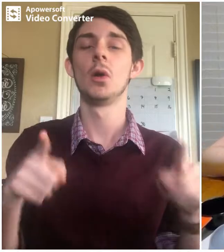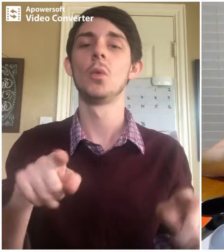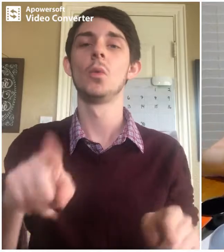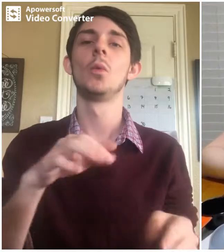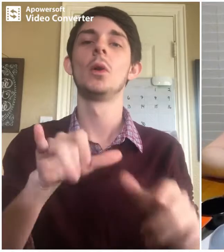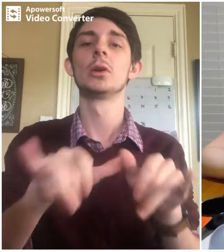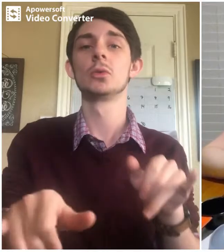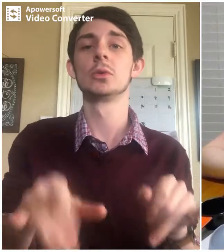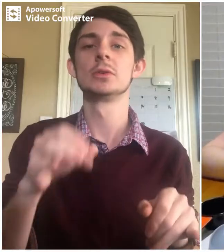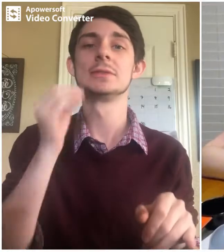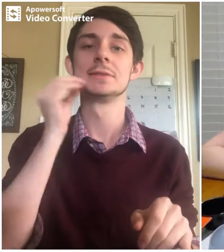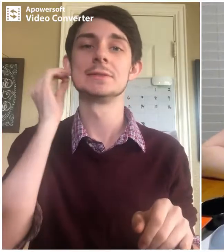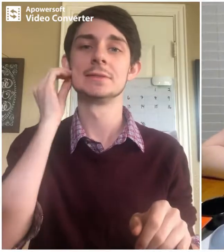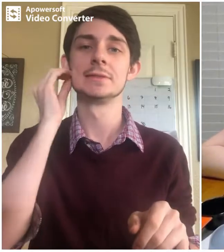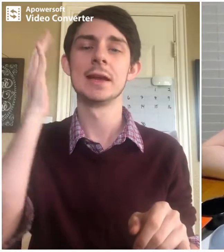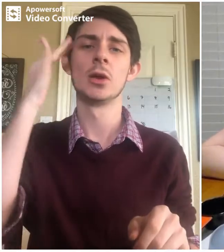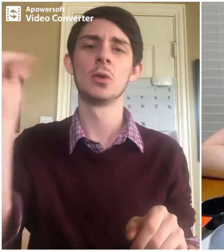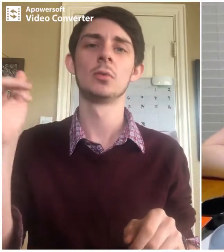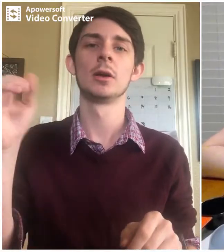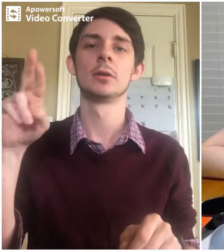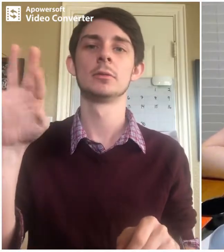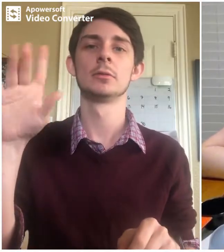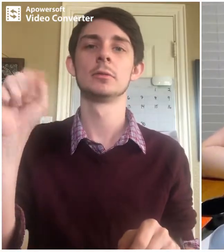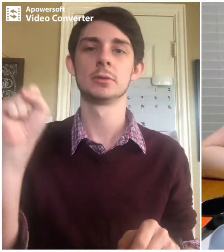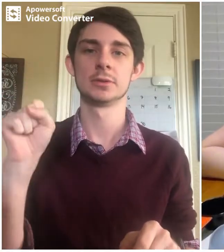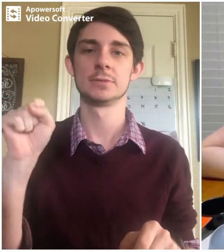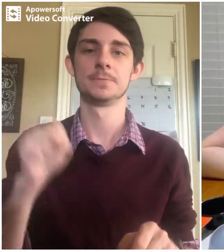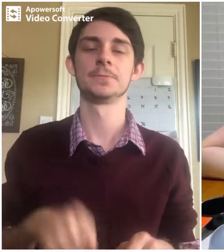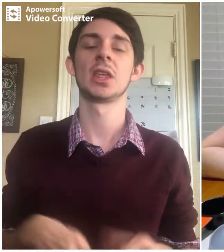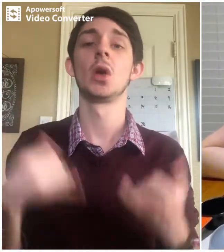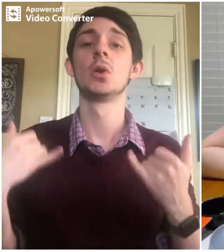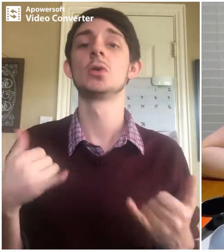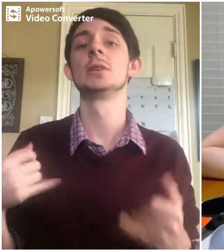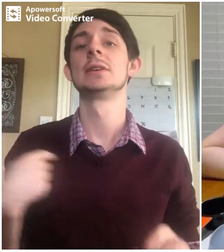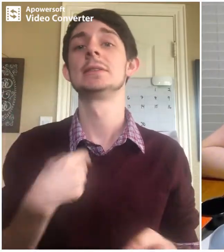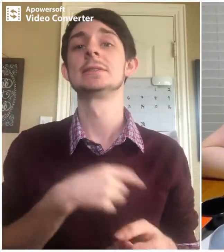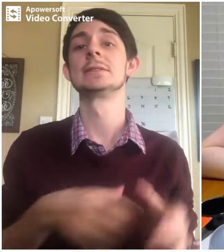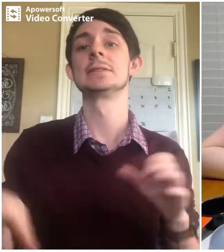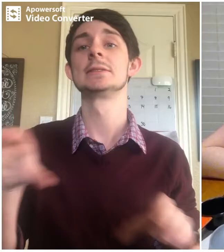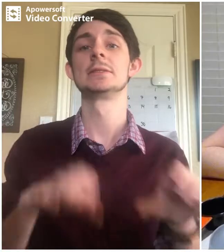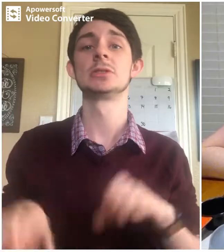this coronavirus. So today we are actually going to be doing a fun science